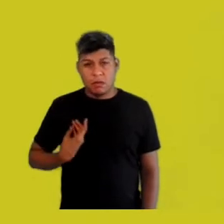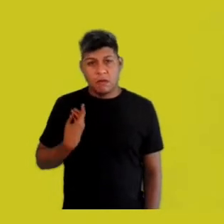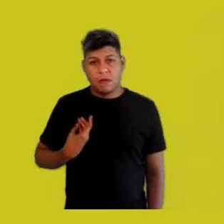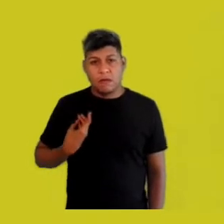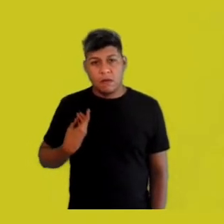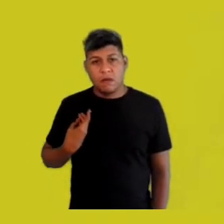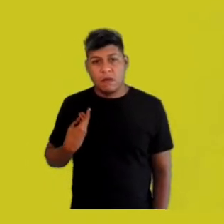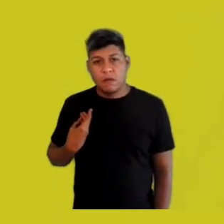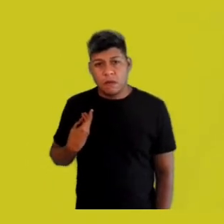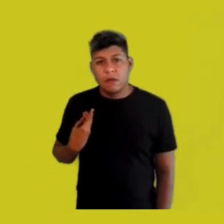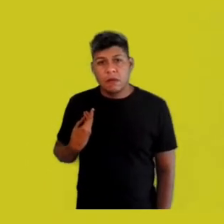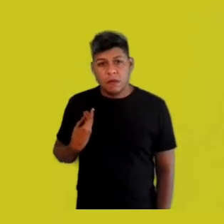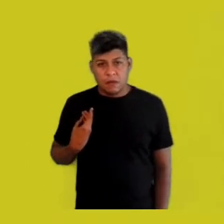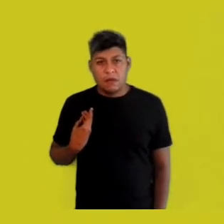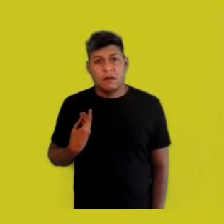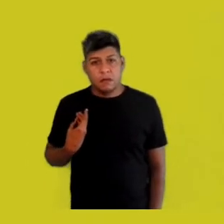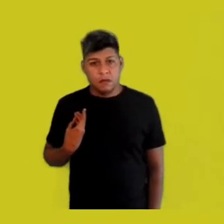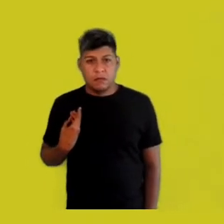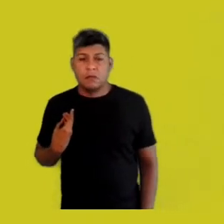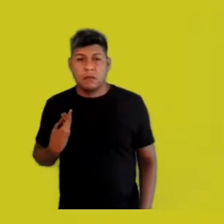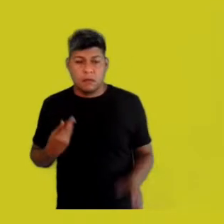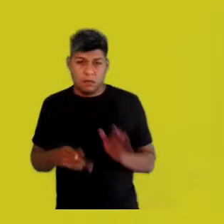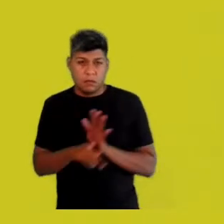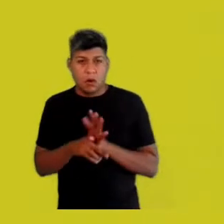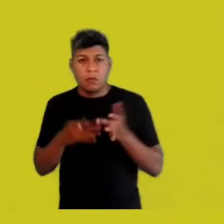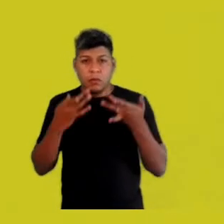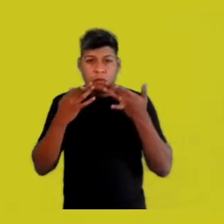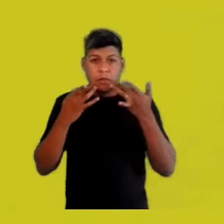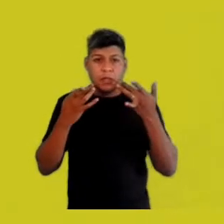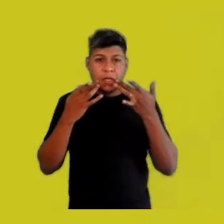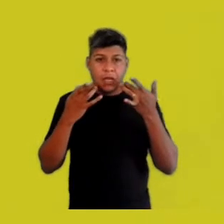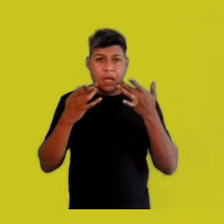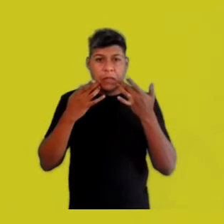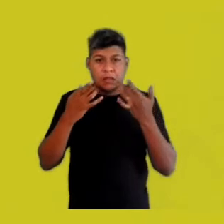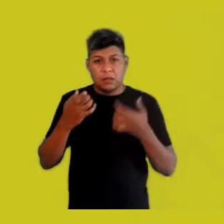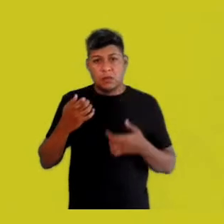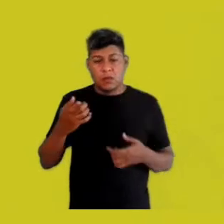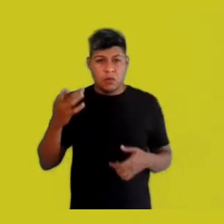of classic Western modern theater matrixes and all that.